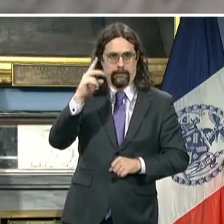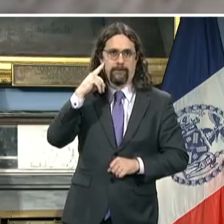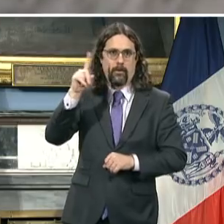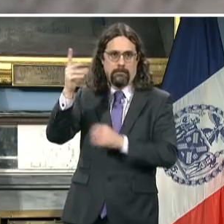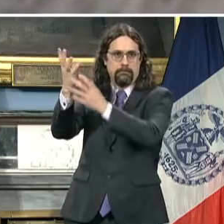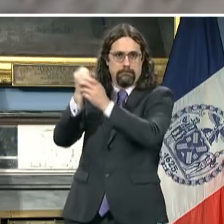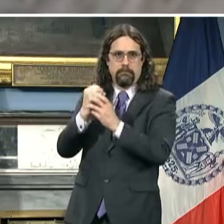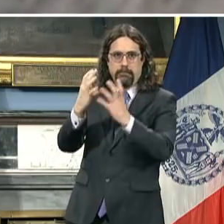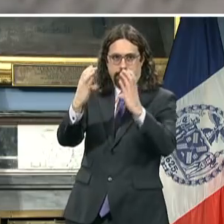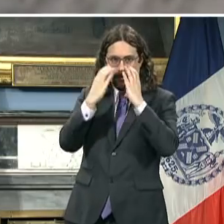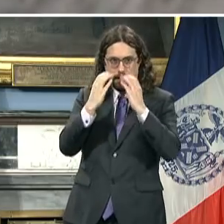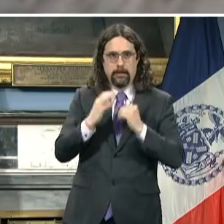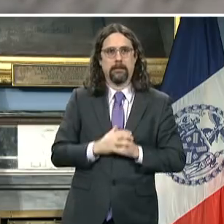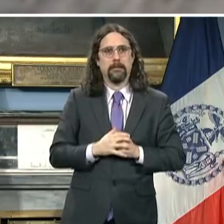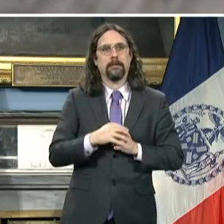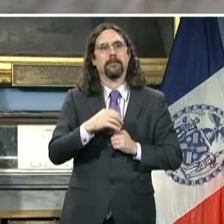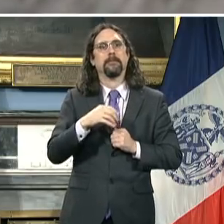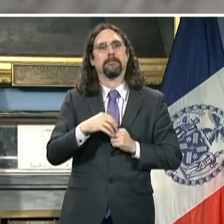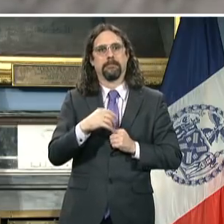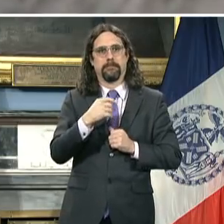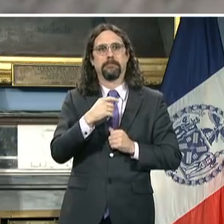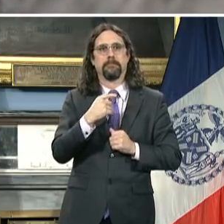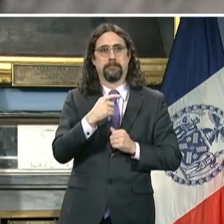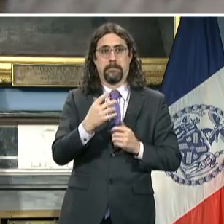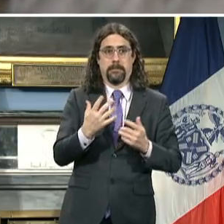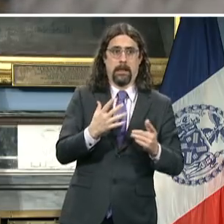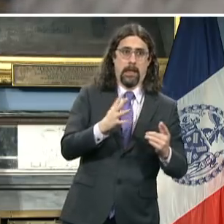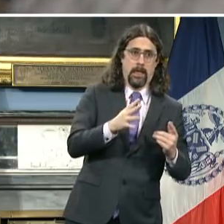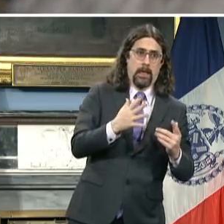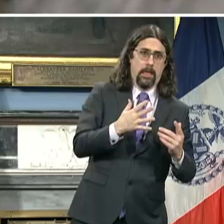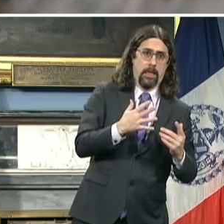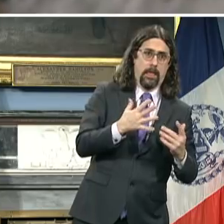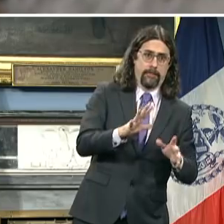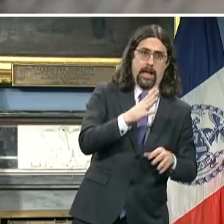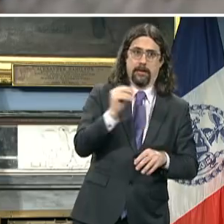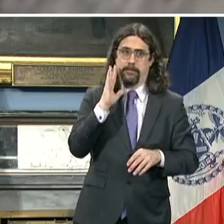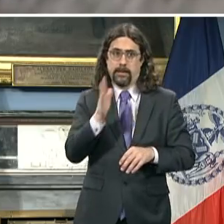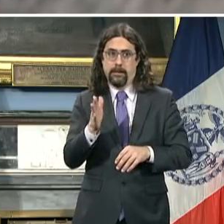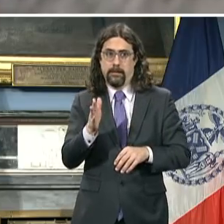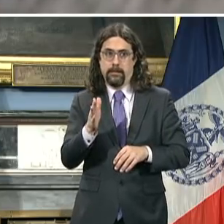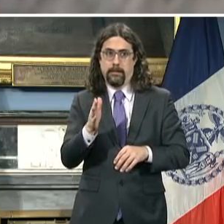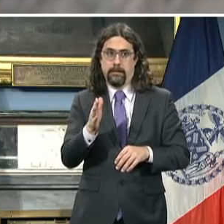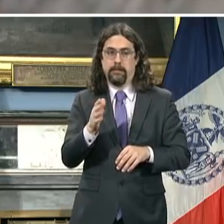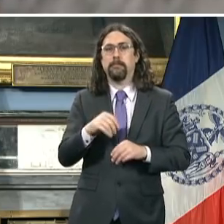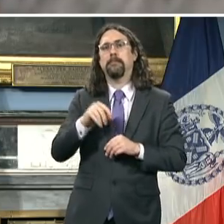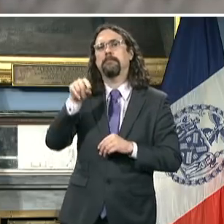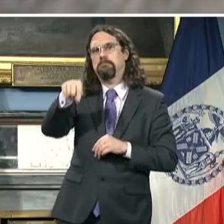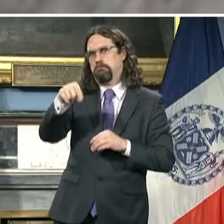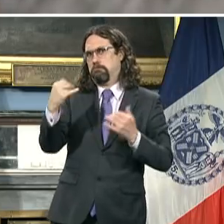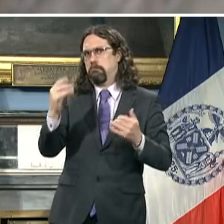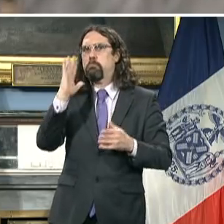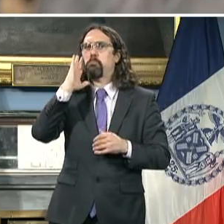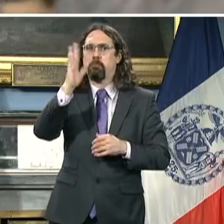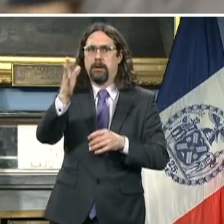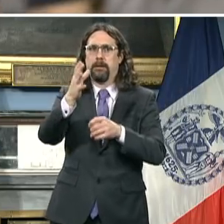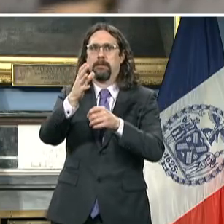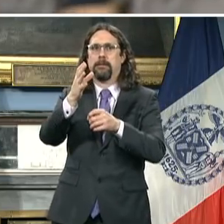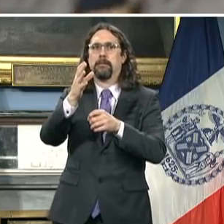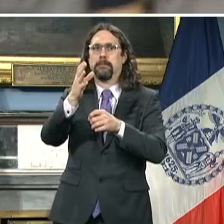MY THANKSO T PRESIDENT TRUMP AND JARED KUSHNER FOR THE ROLE HE EDPLAY ASWELL.